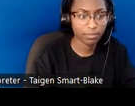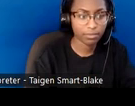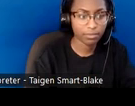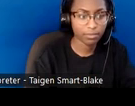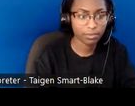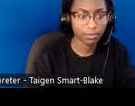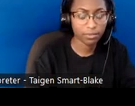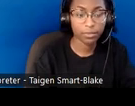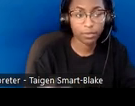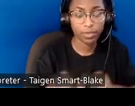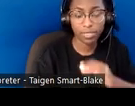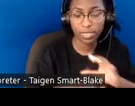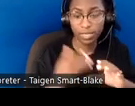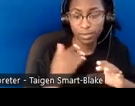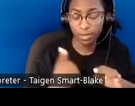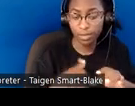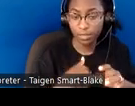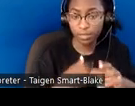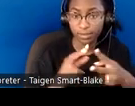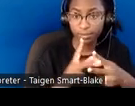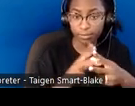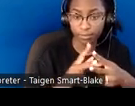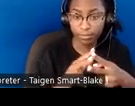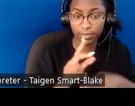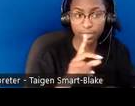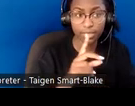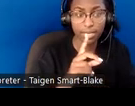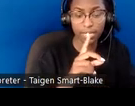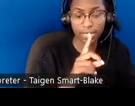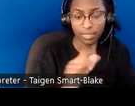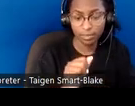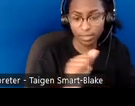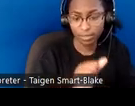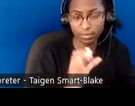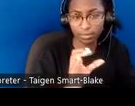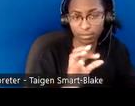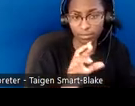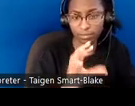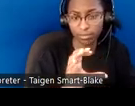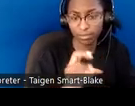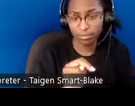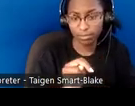disability@crcna.org or disability@rca.org.